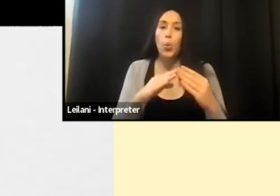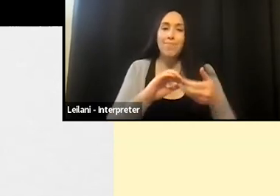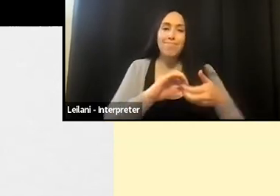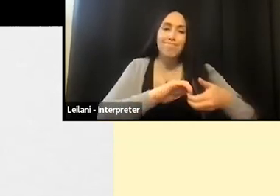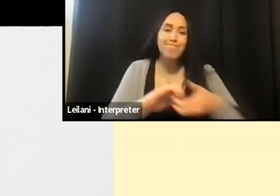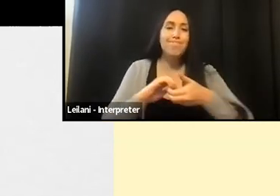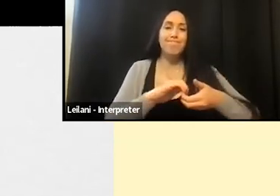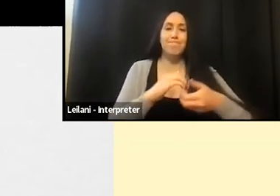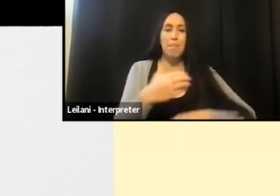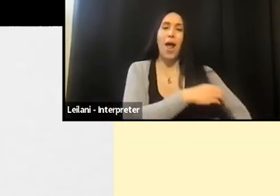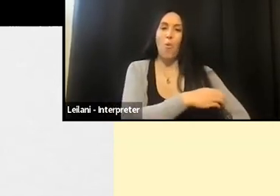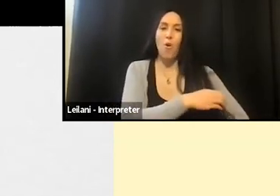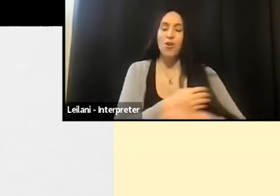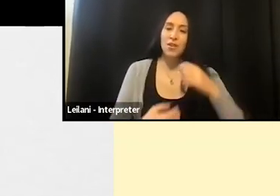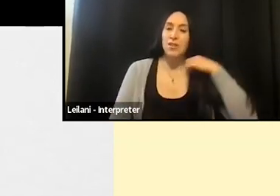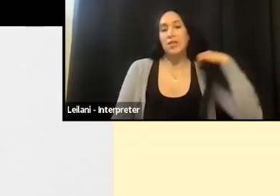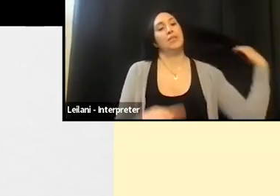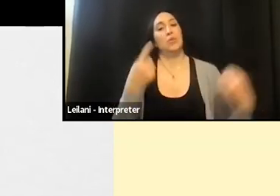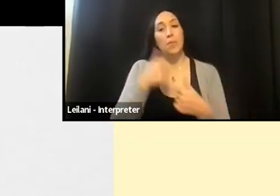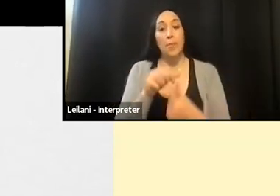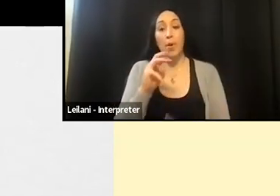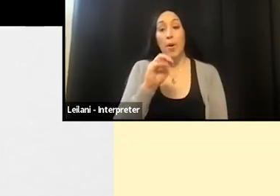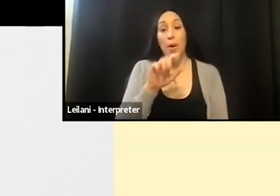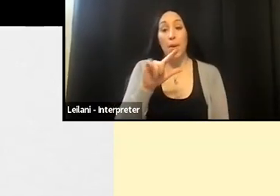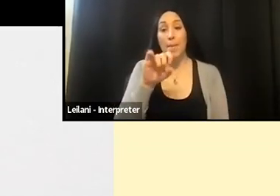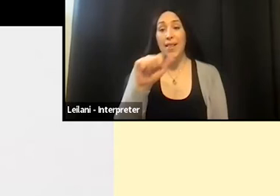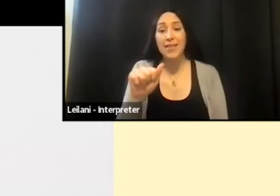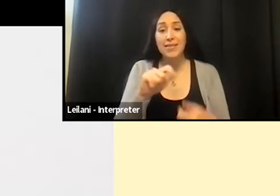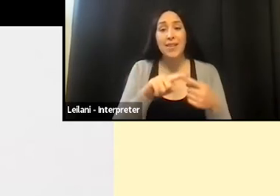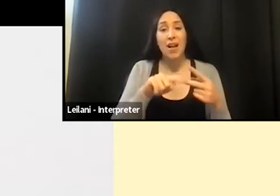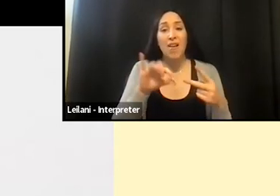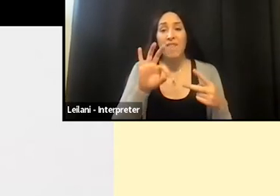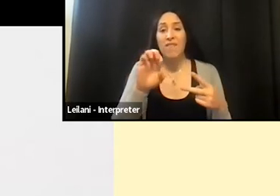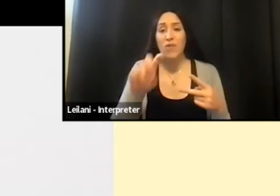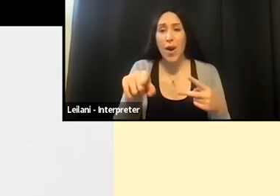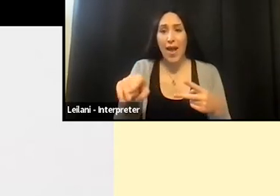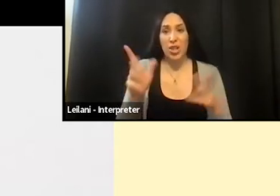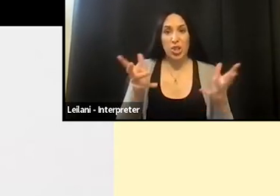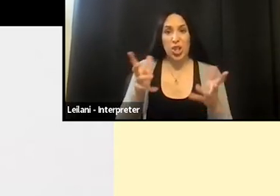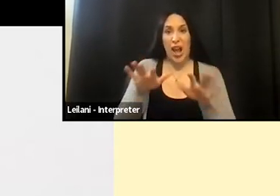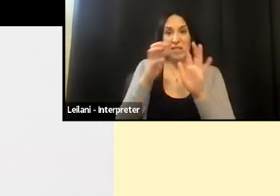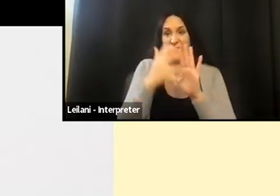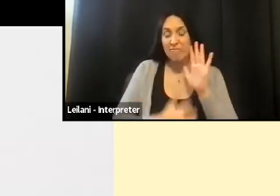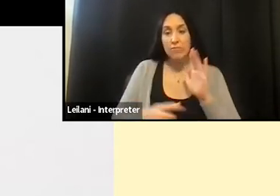folks like Melissa and Fred already have so much knowledge. And so how can we create strong organizations